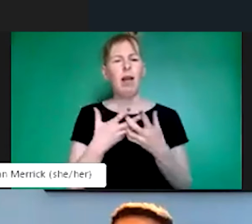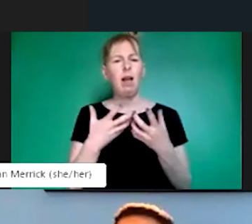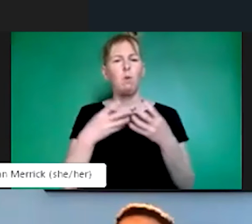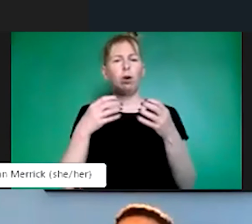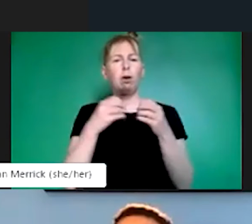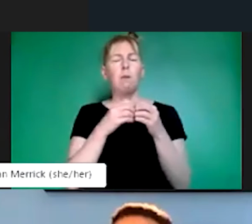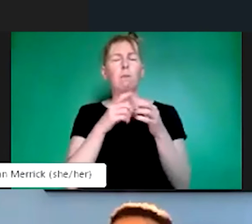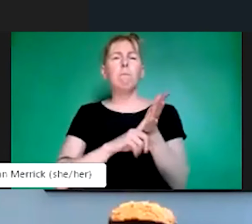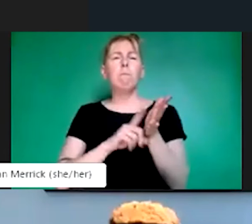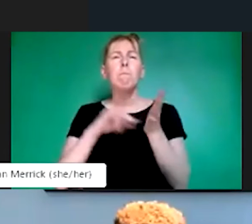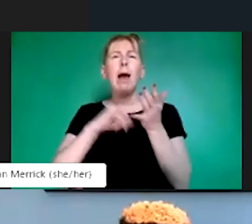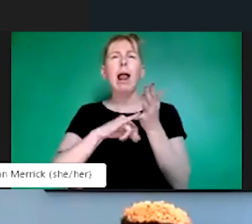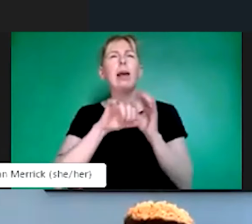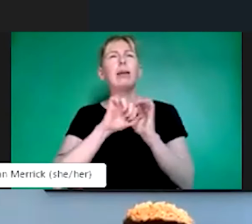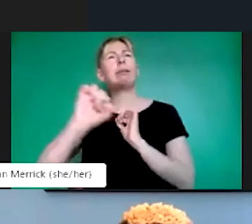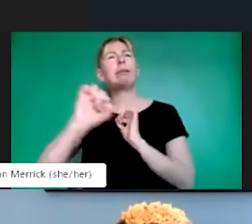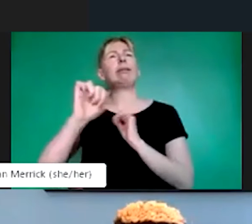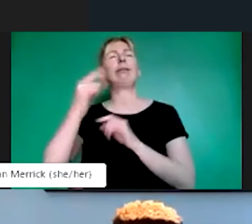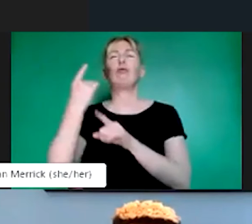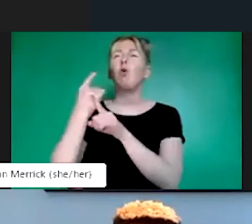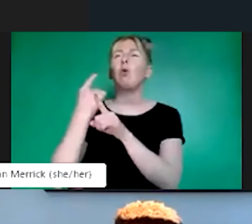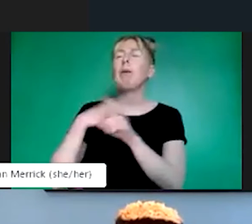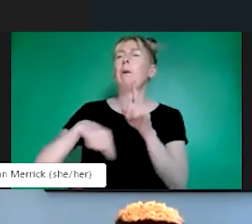Or how can you build the love ethic? And Bell Hooks writes,